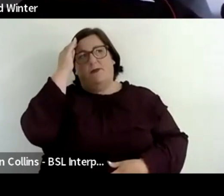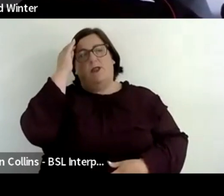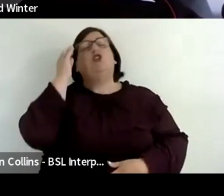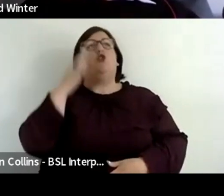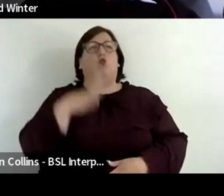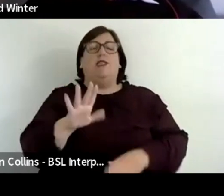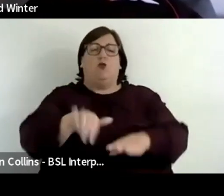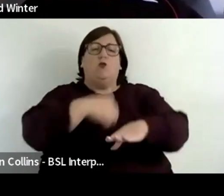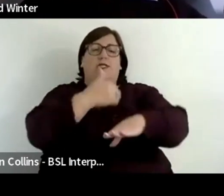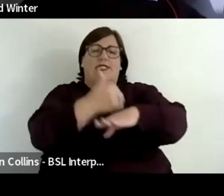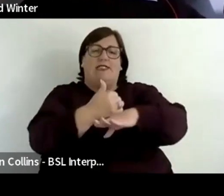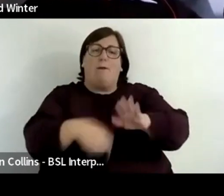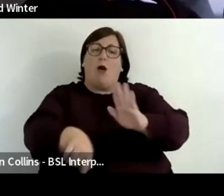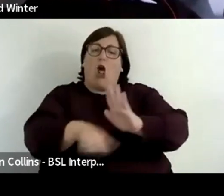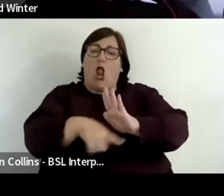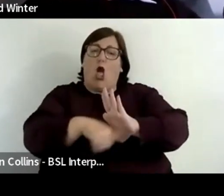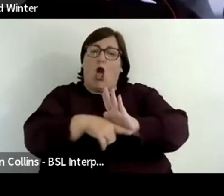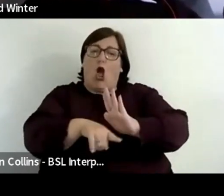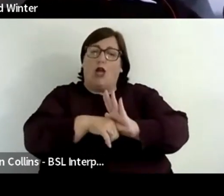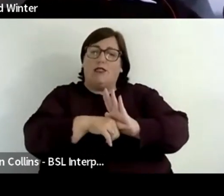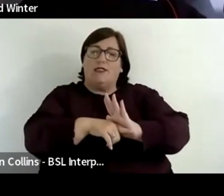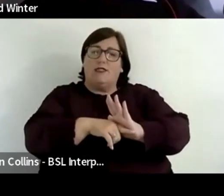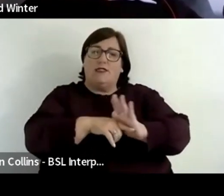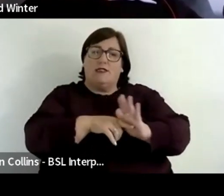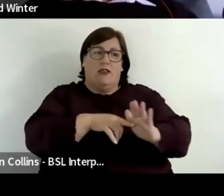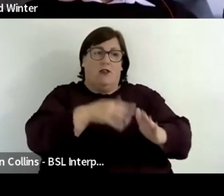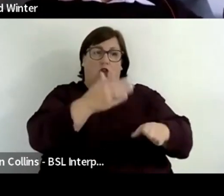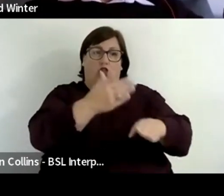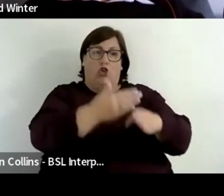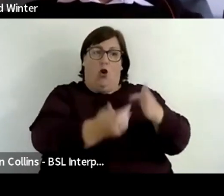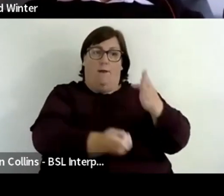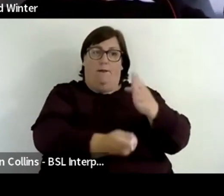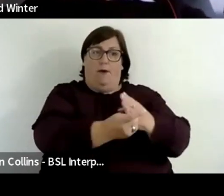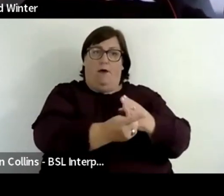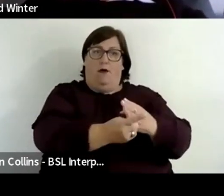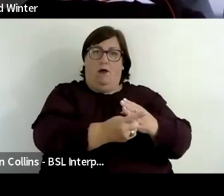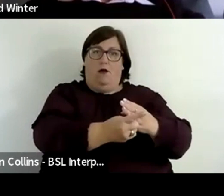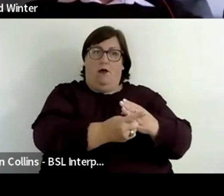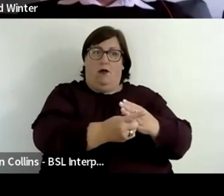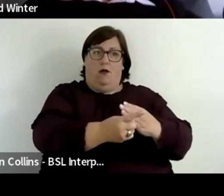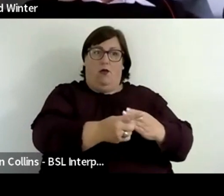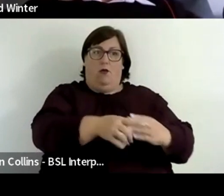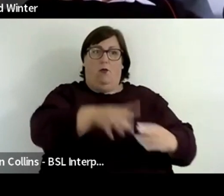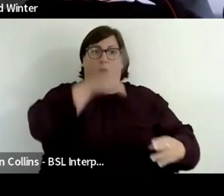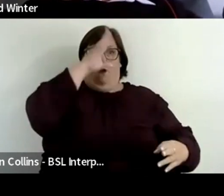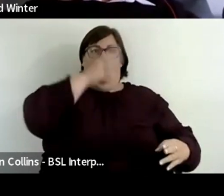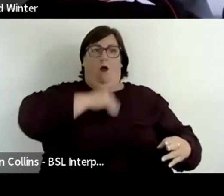Because that will really take out all of the stress with you having to keep checking in on the website all the time.